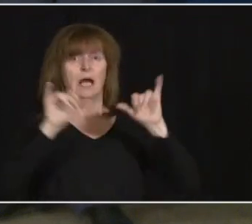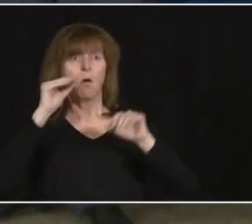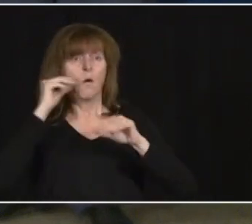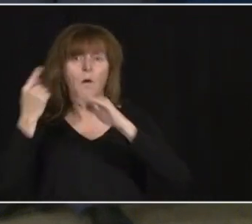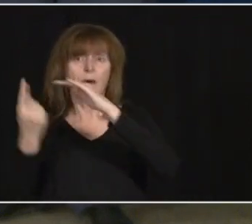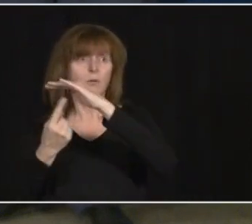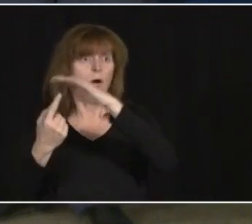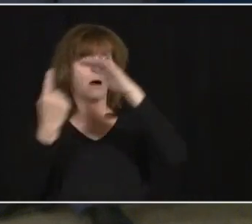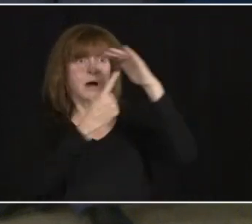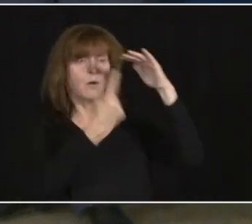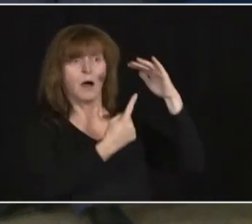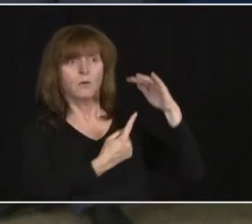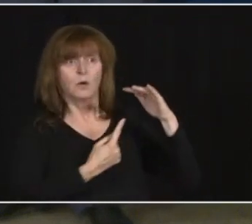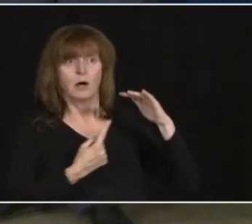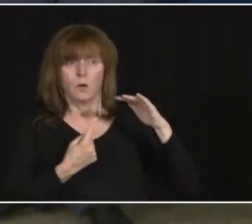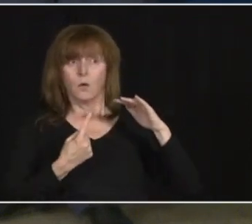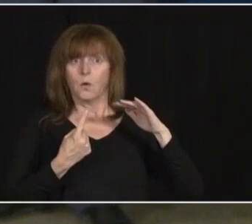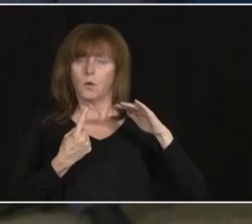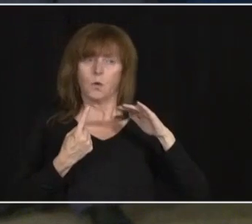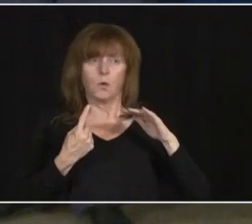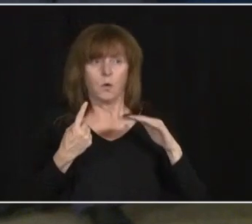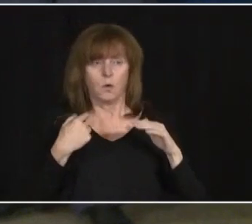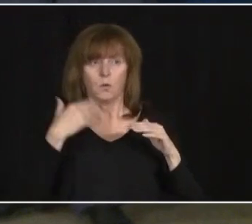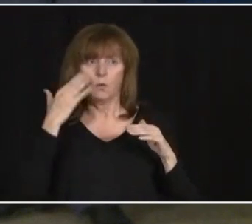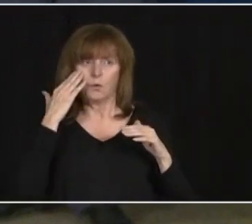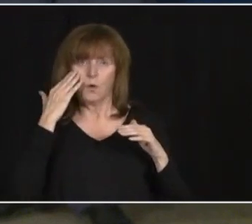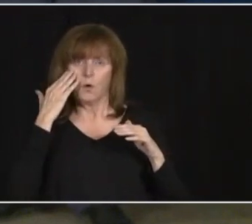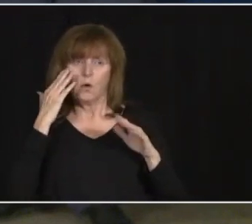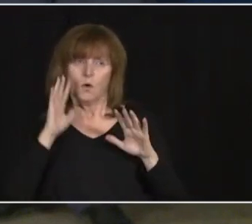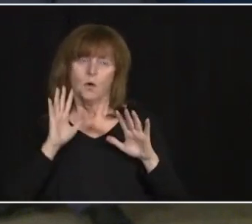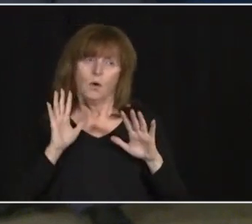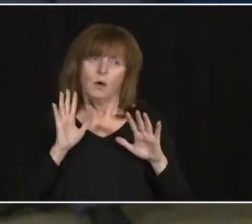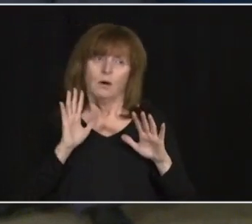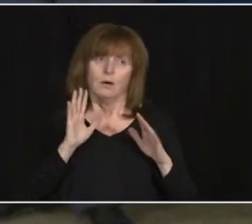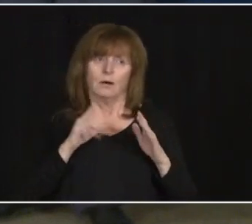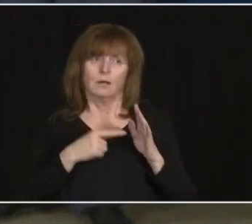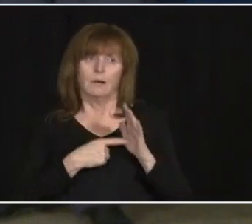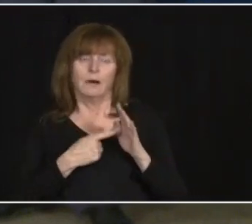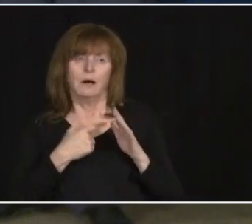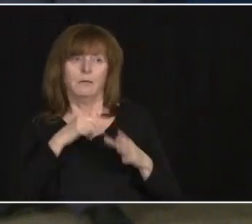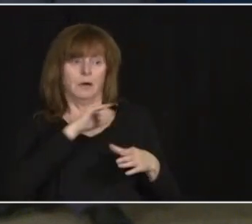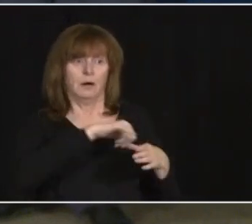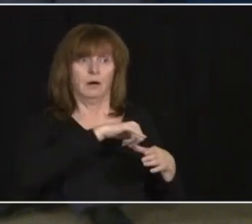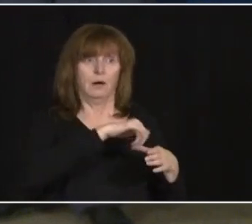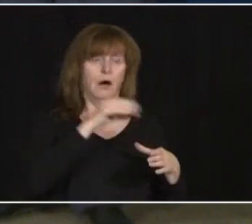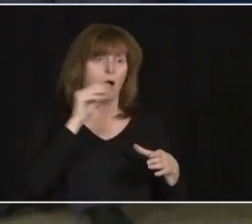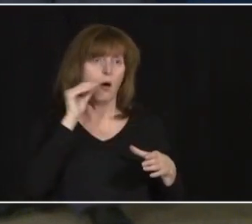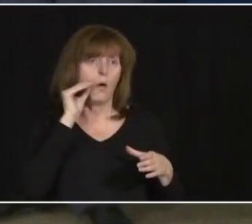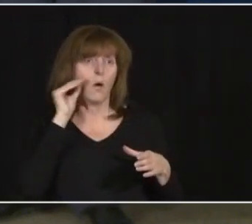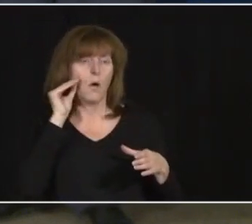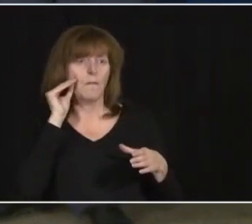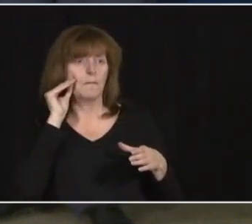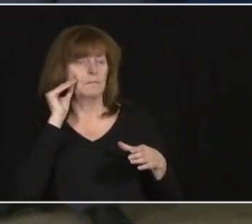as we are asking people to do, we know there are situations that may arise of domestic violence and one partner may need to leave.